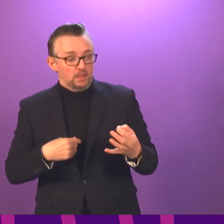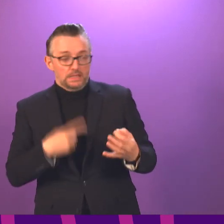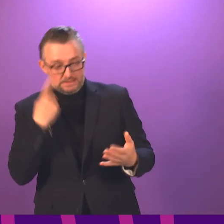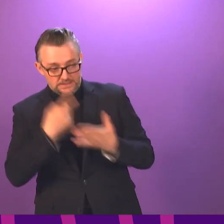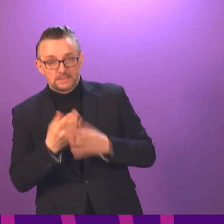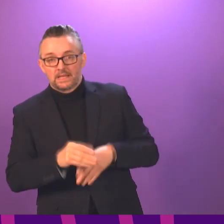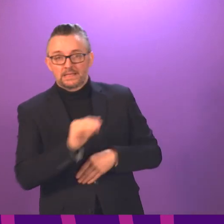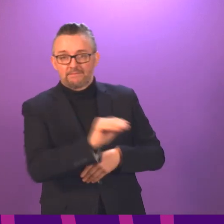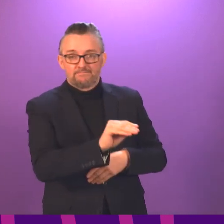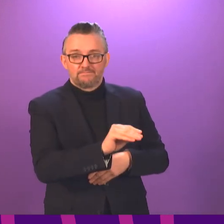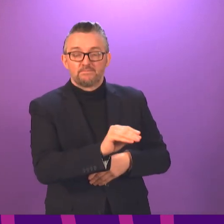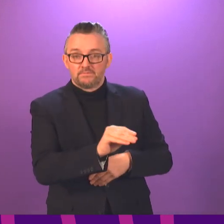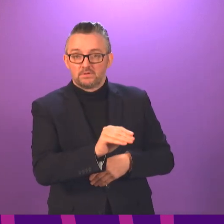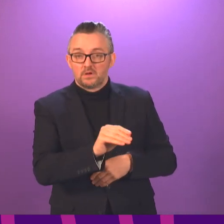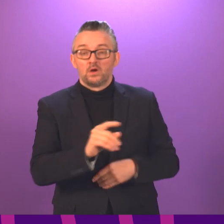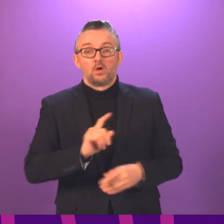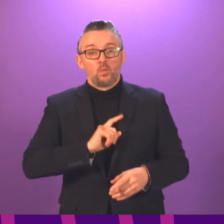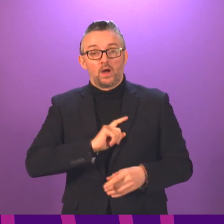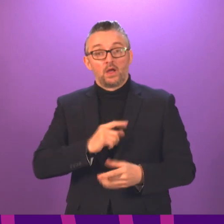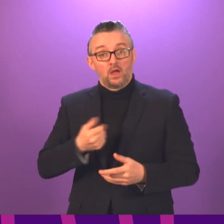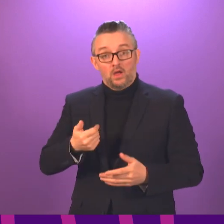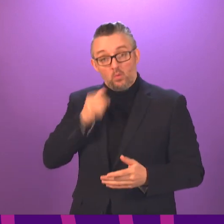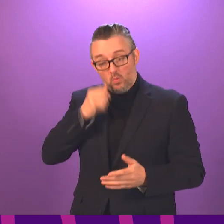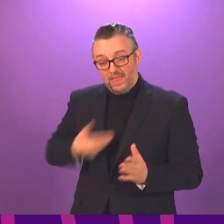of the other support schemes. In addition to that, we will continue to look at how we